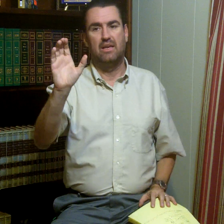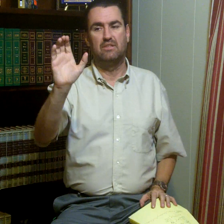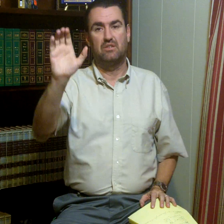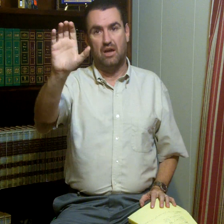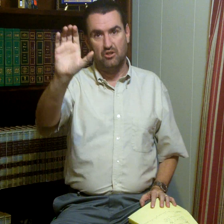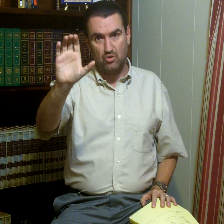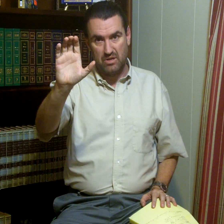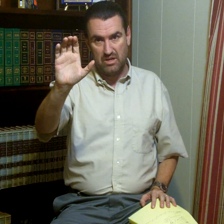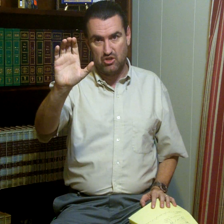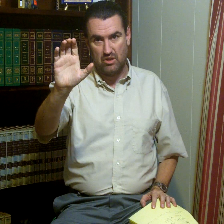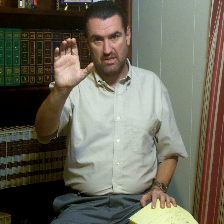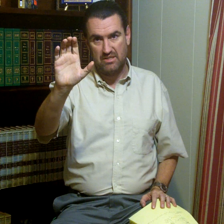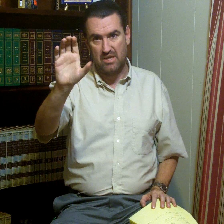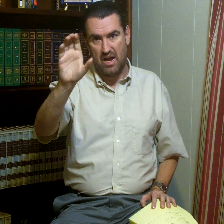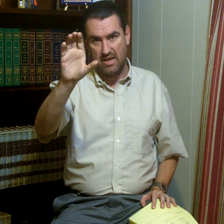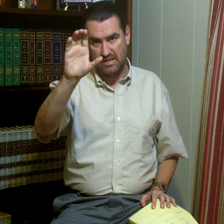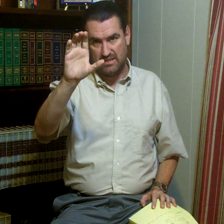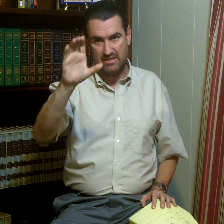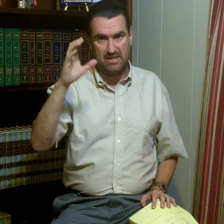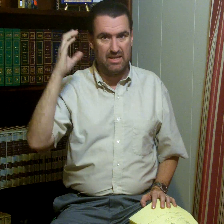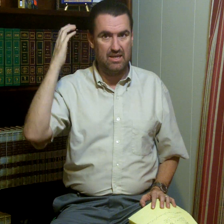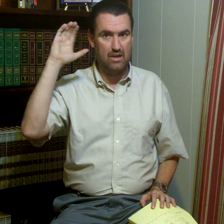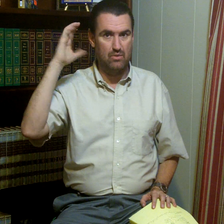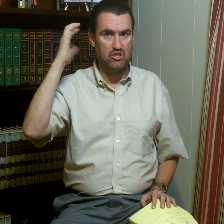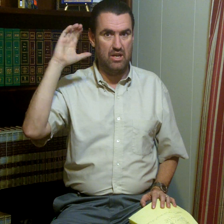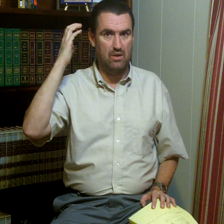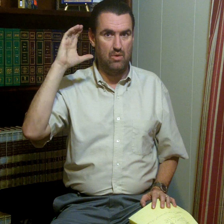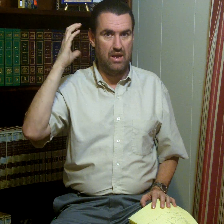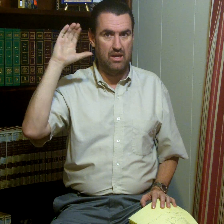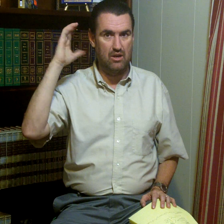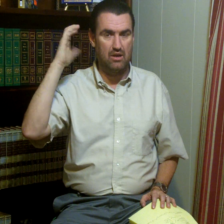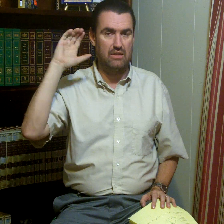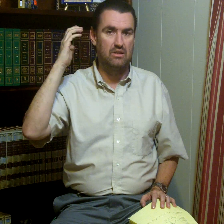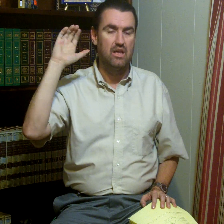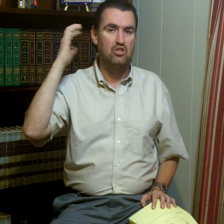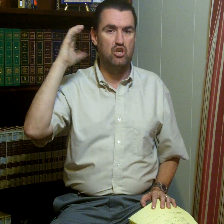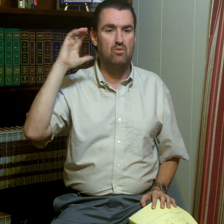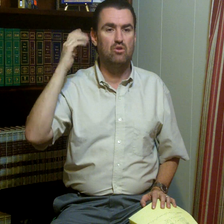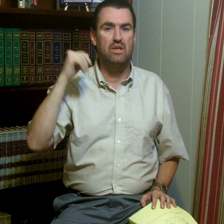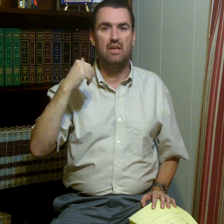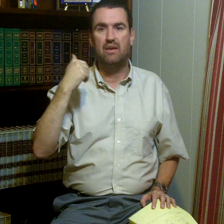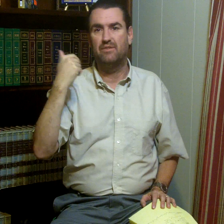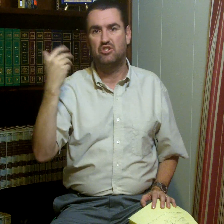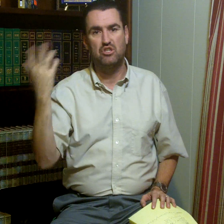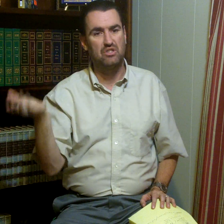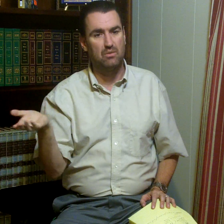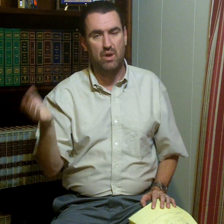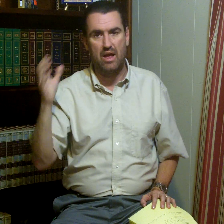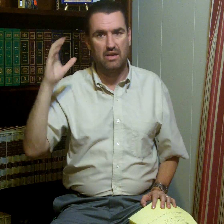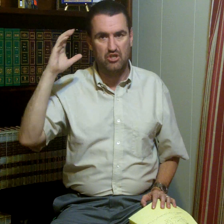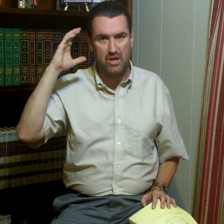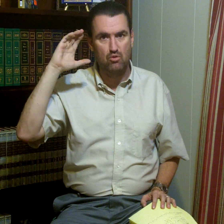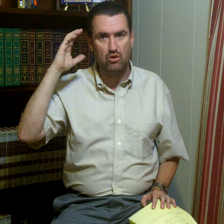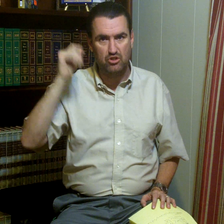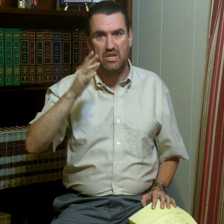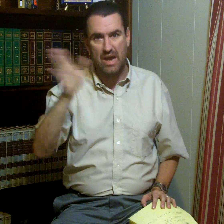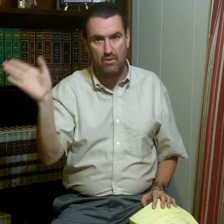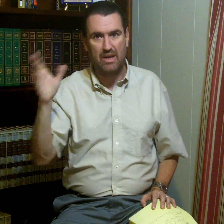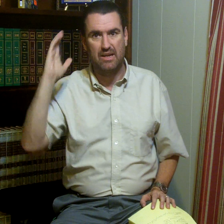is also an initialized sign it's "C" and we shake right here and generally if it's just a general generic